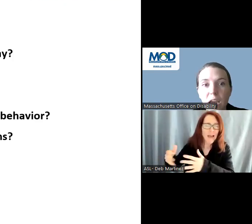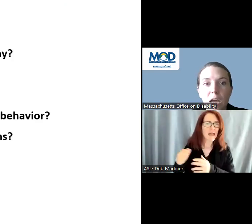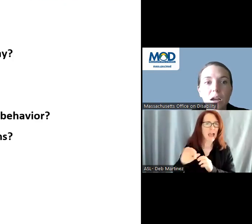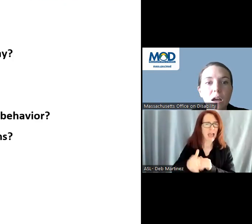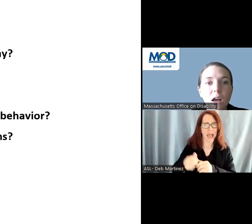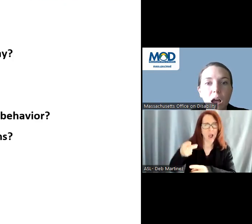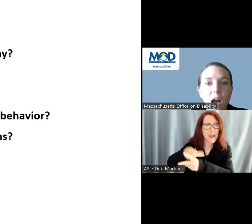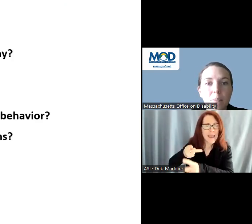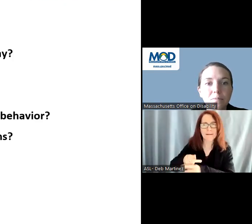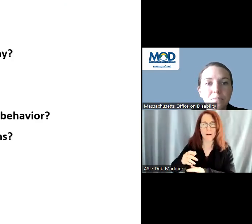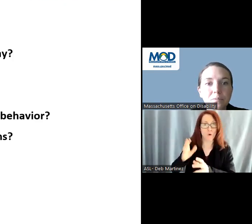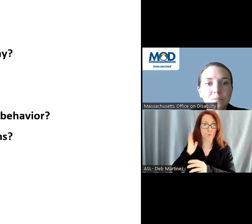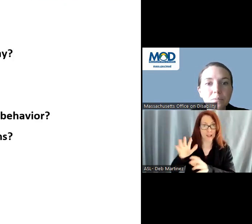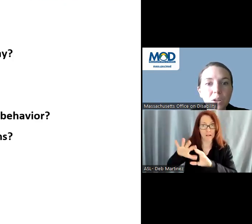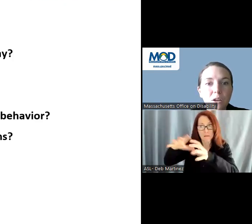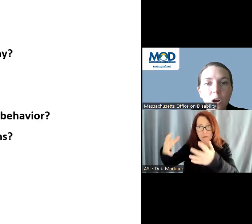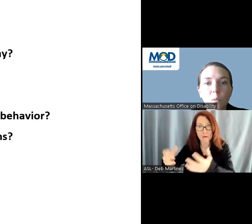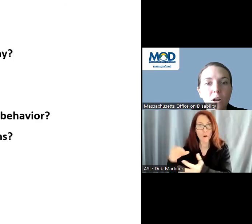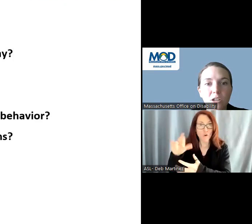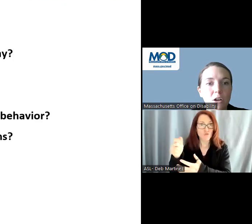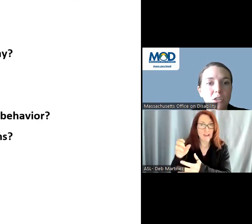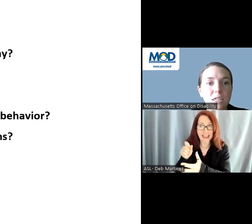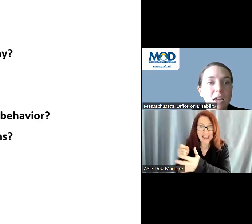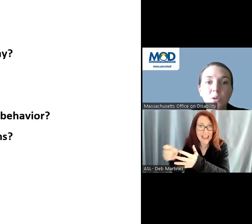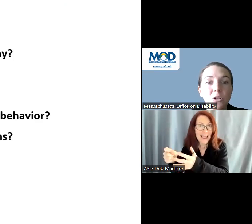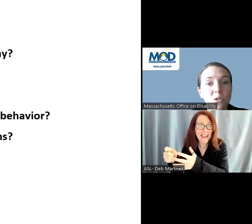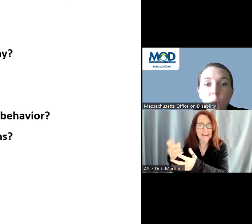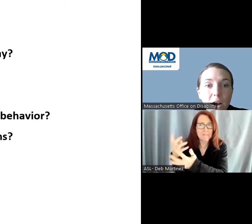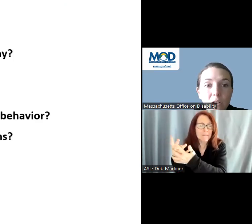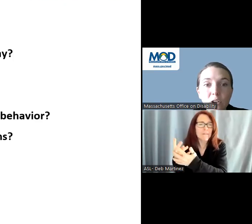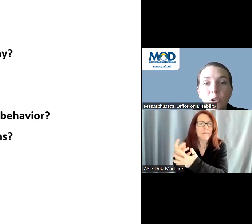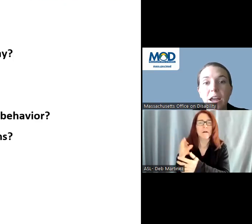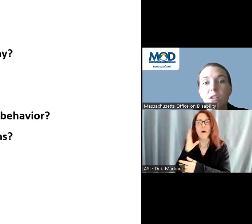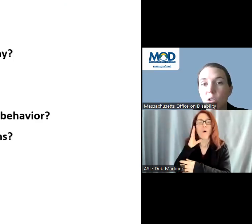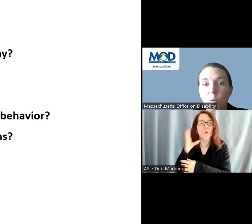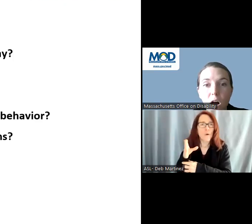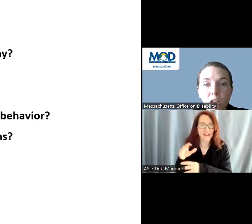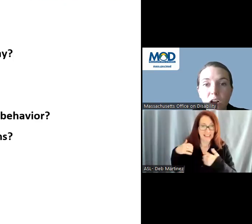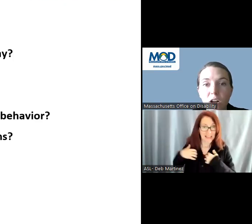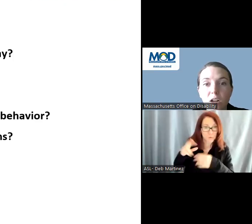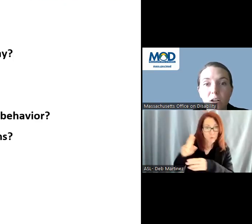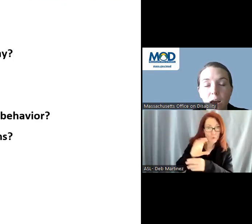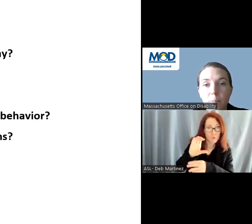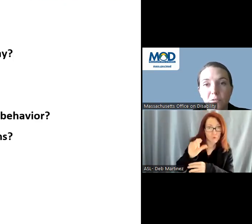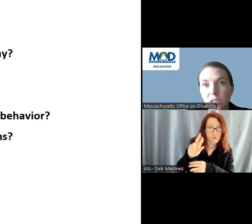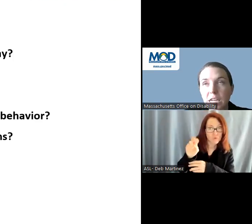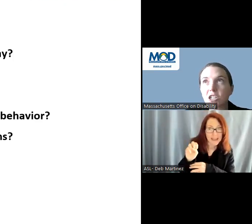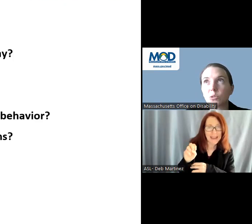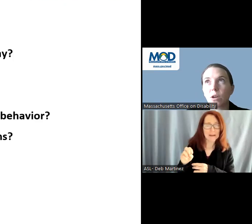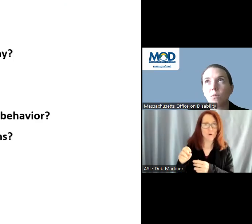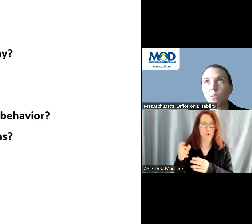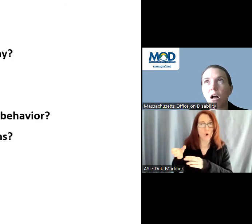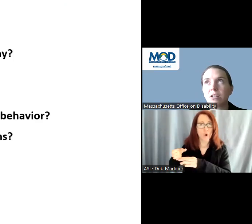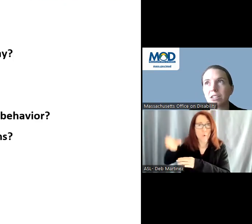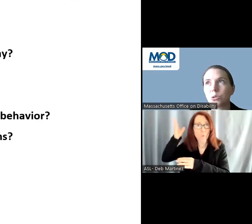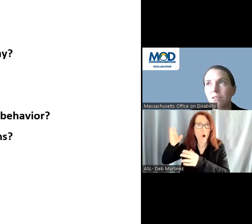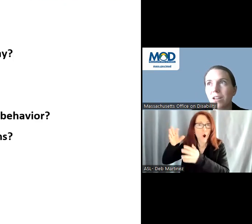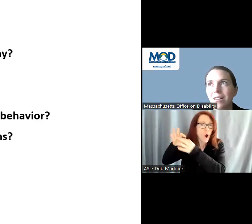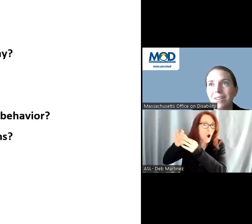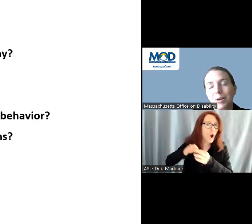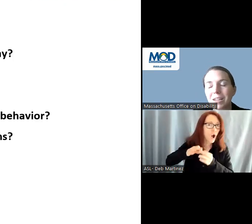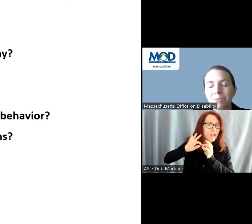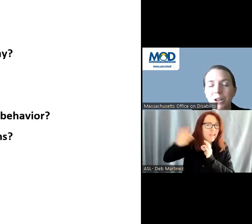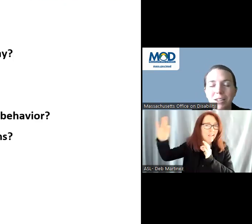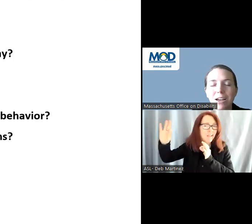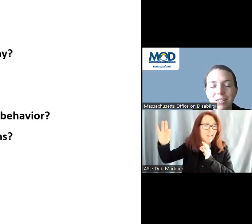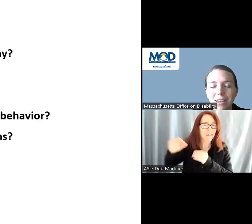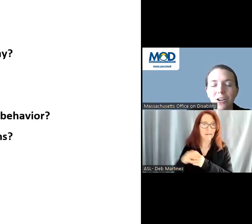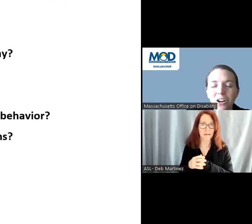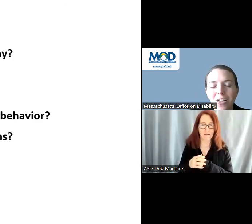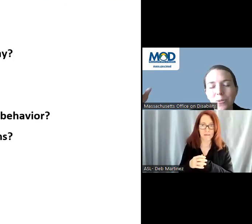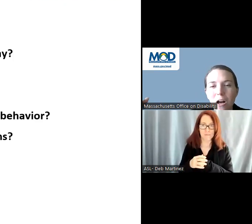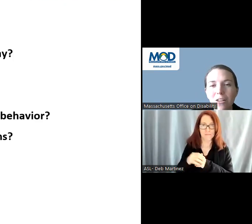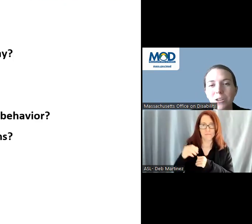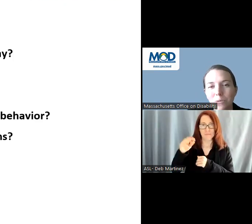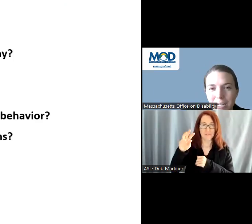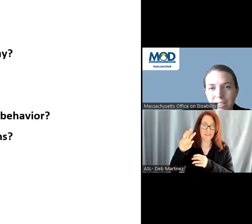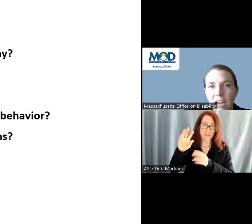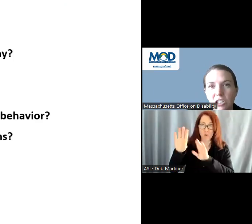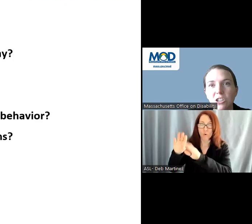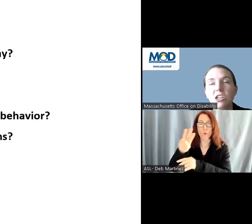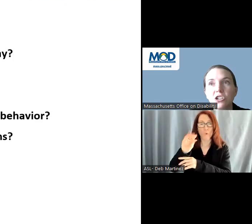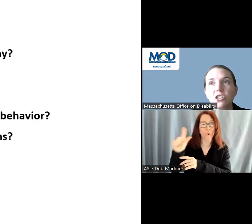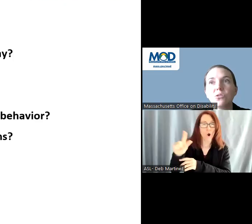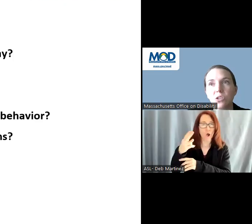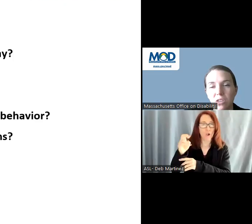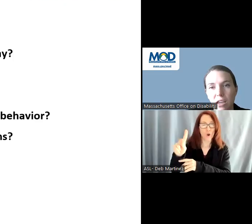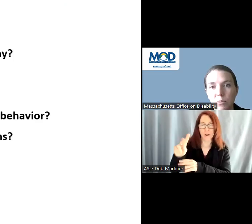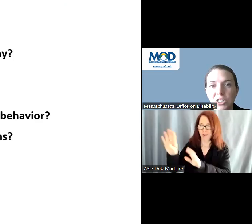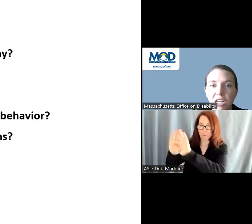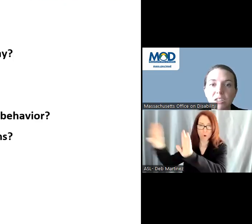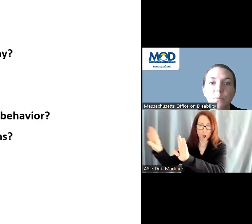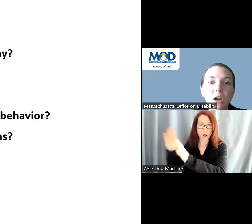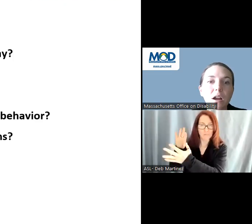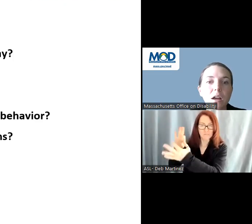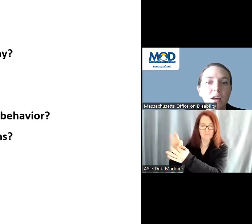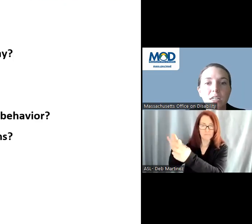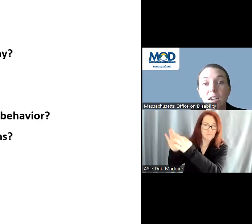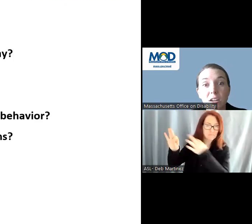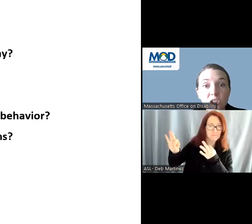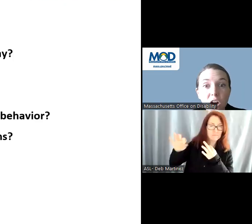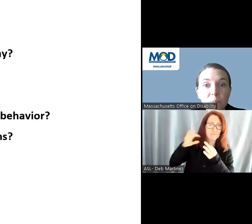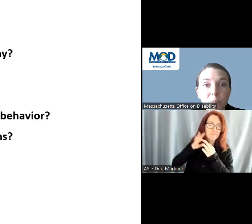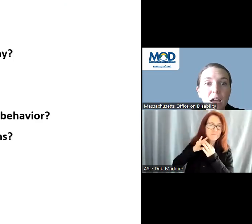created um you know are the is the animal going to require a crate or a wall hook um for a leash and